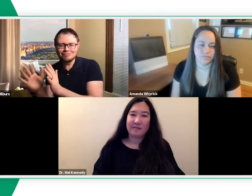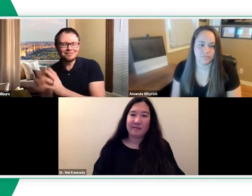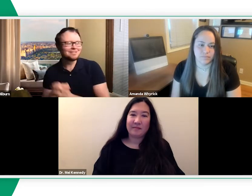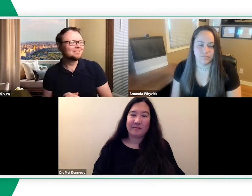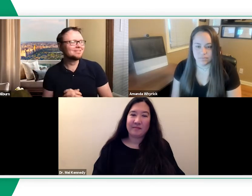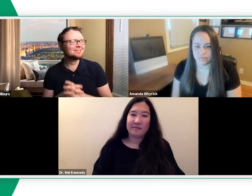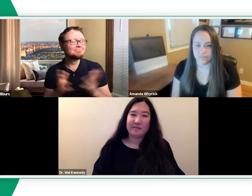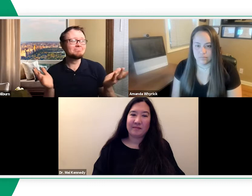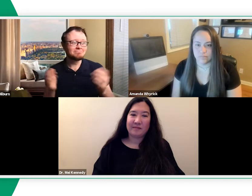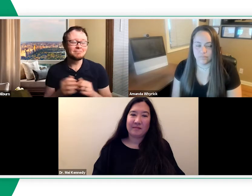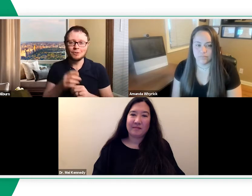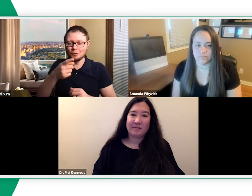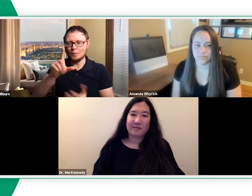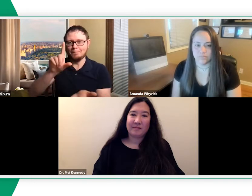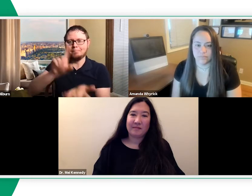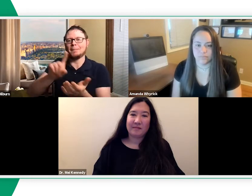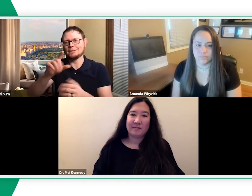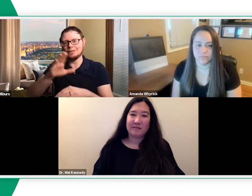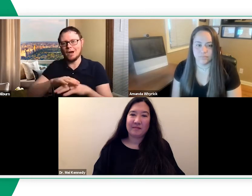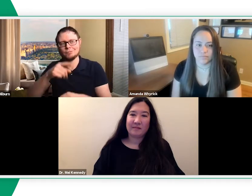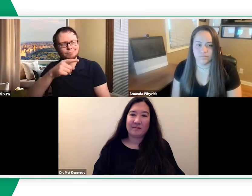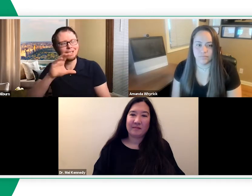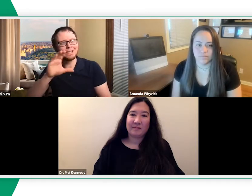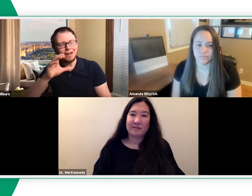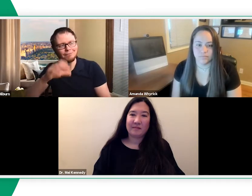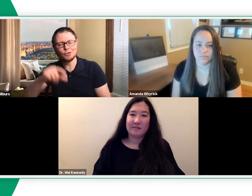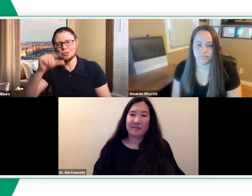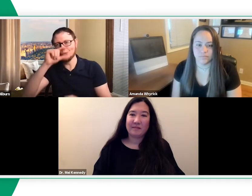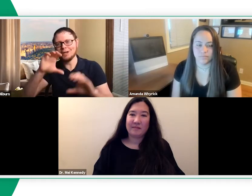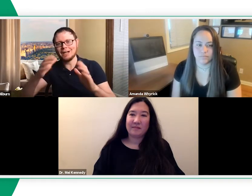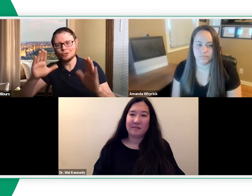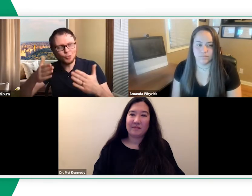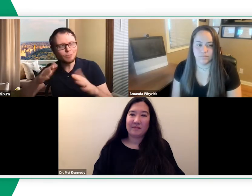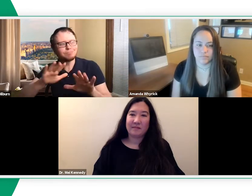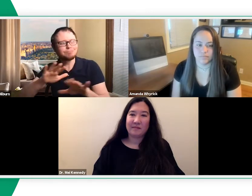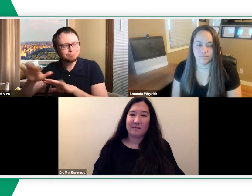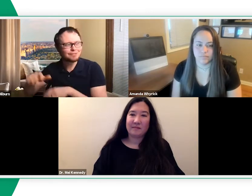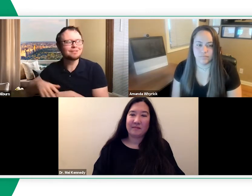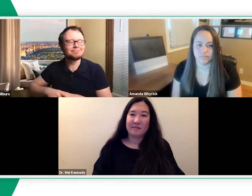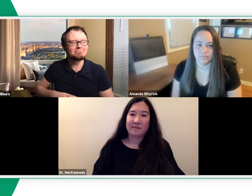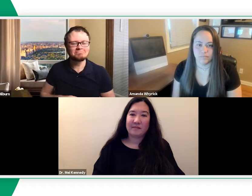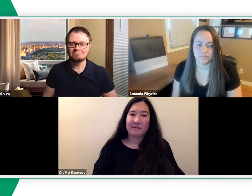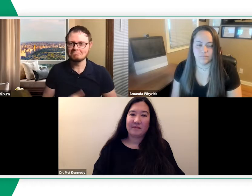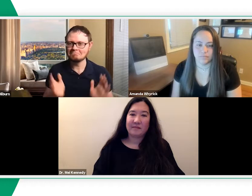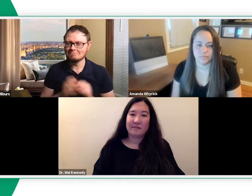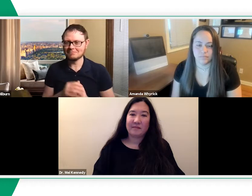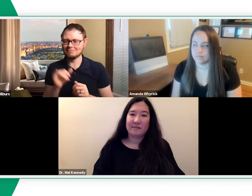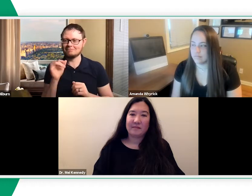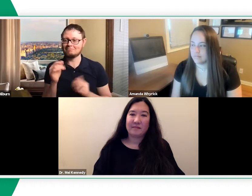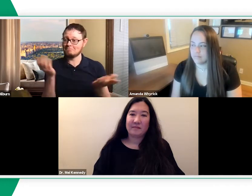them through the process of instruction. It gets published on Canvas, Google Classroom,